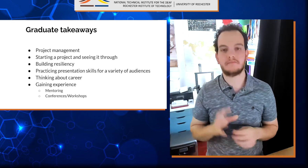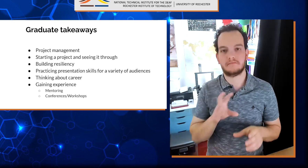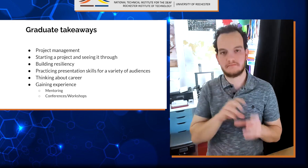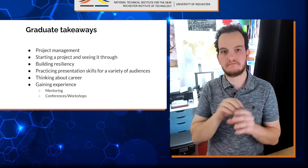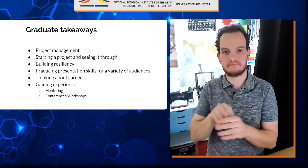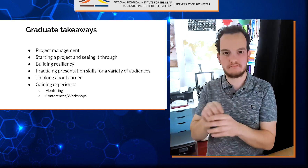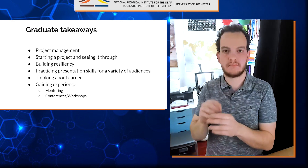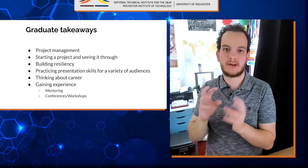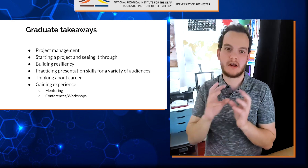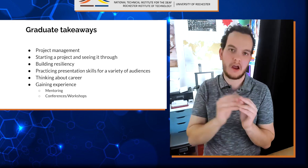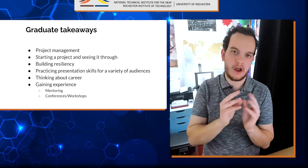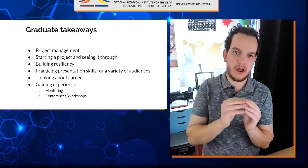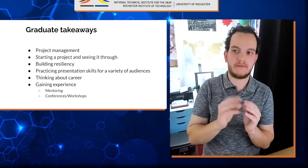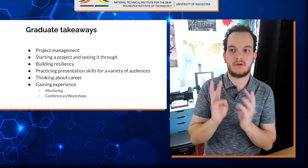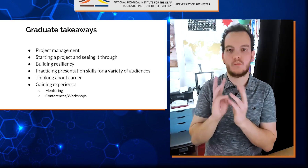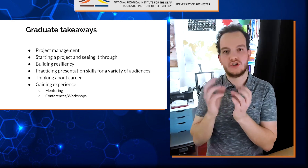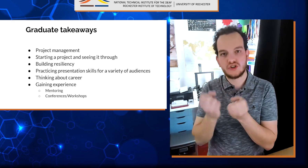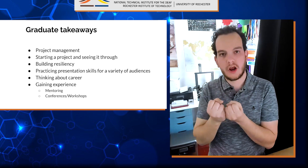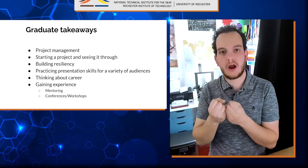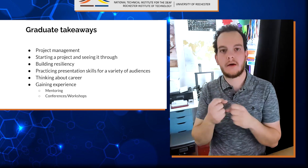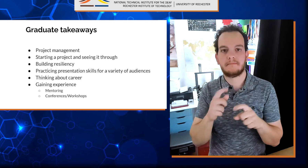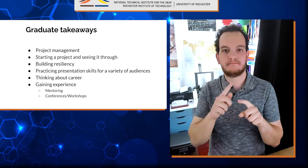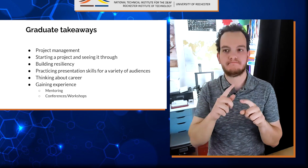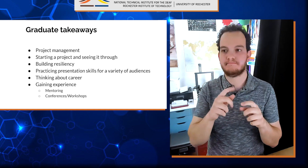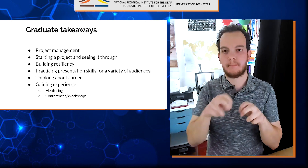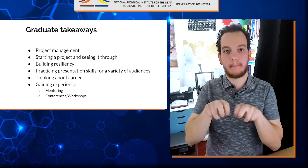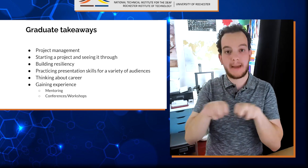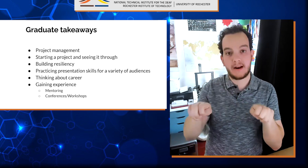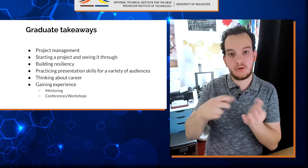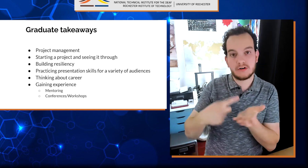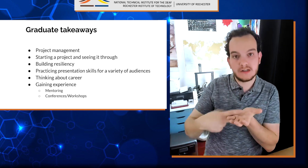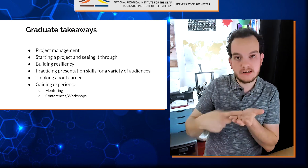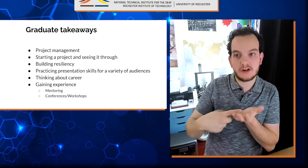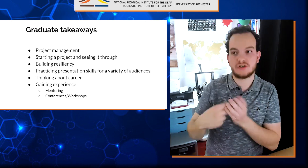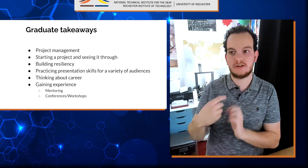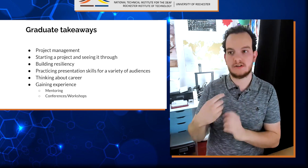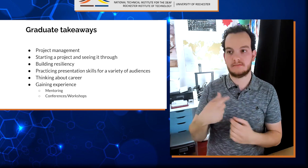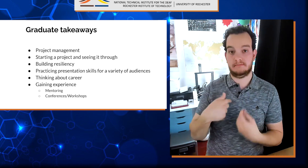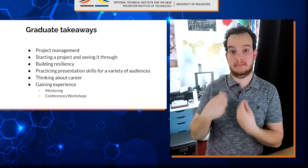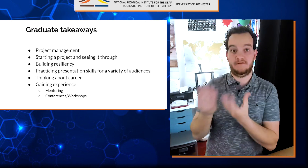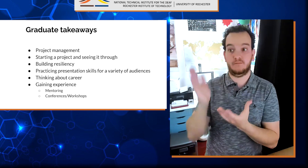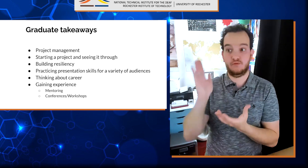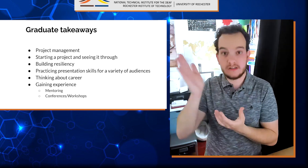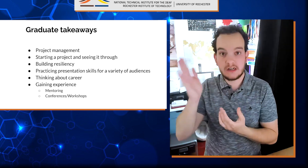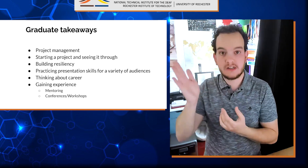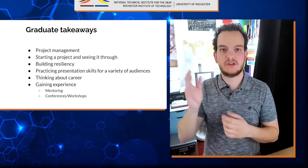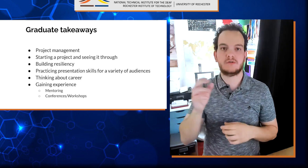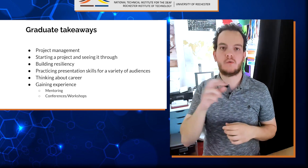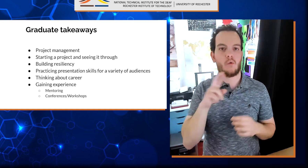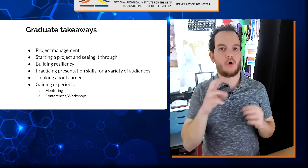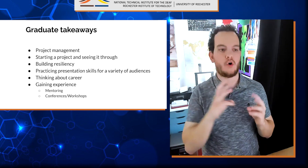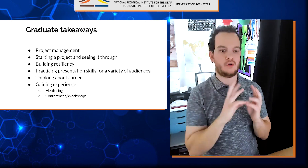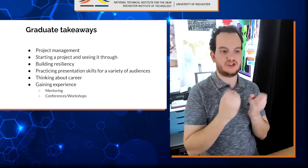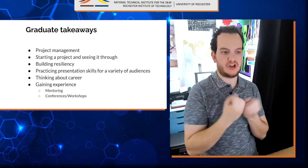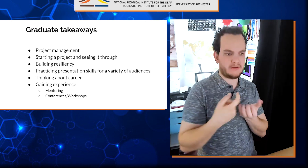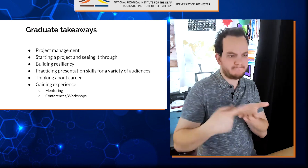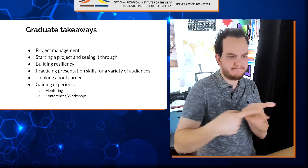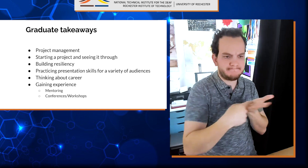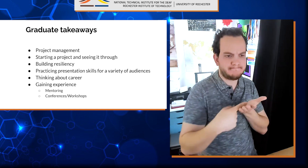Like I said, I've been involved in quite a few different conferences and workshops, as a panelist, giving a presentation,